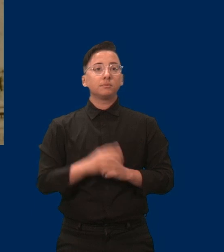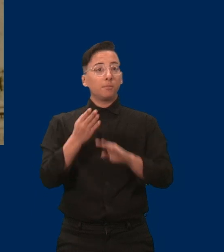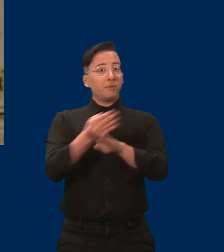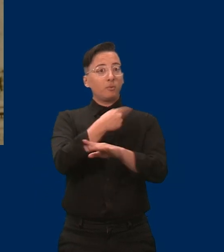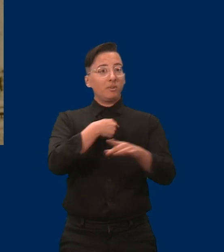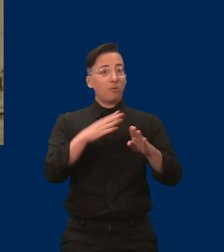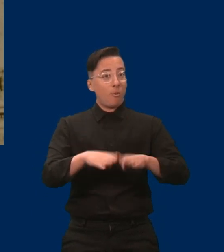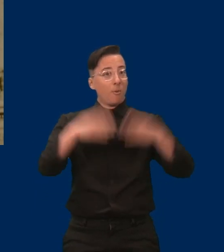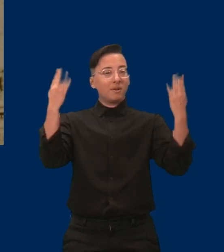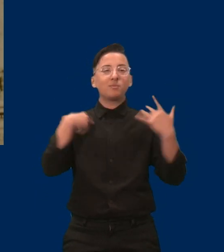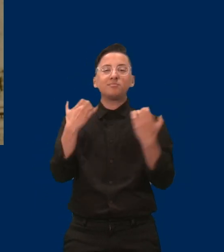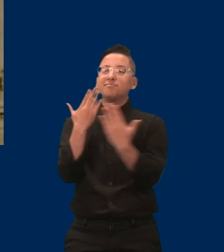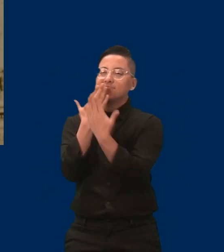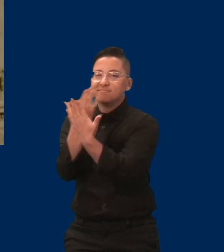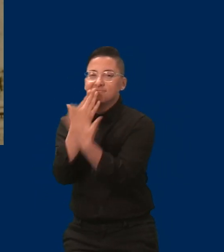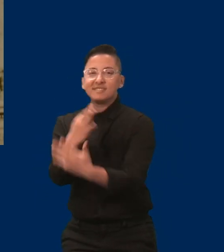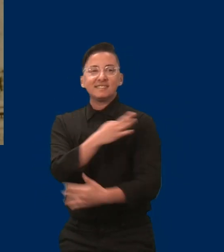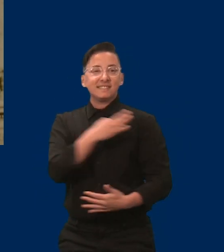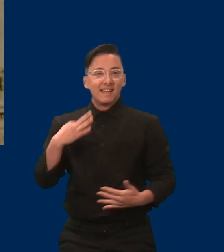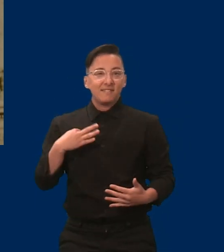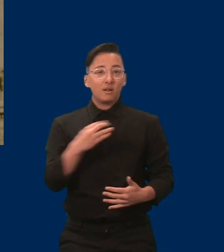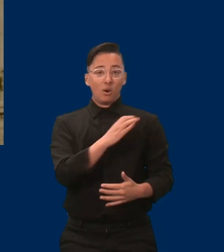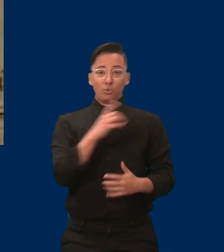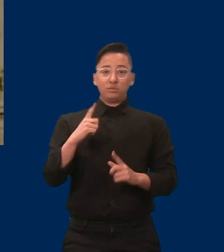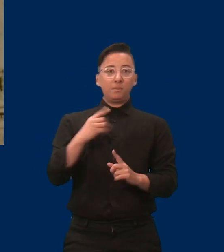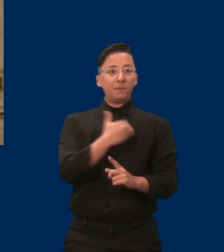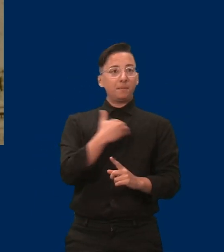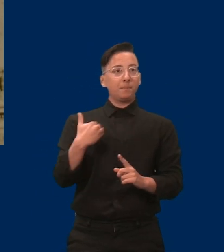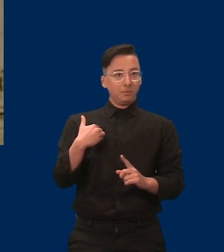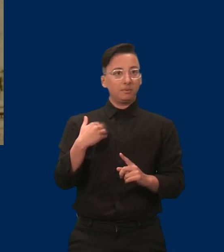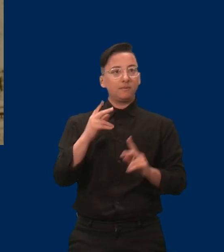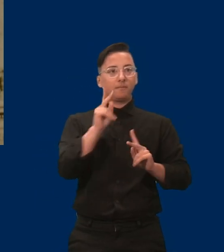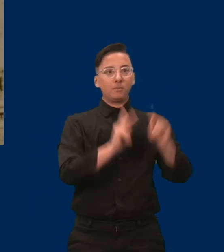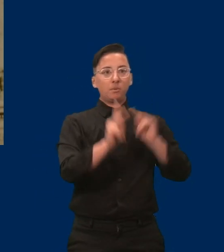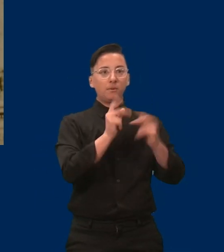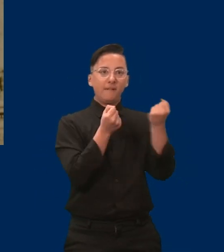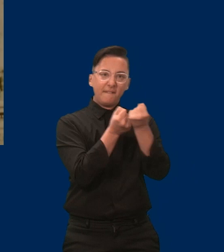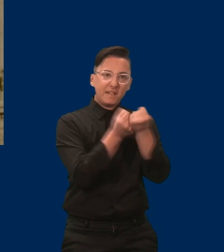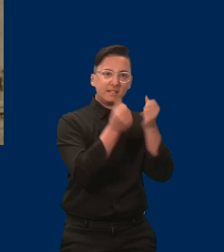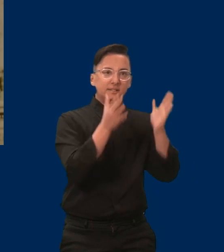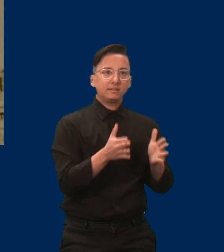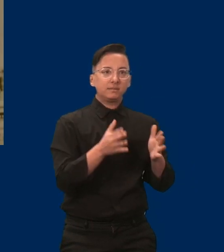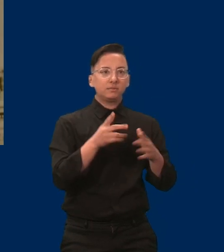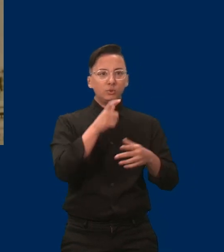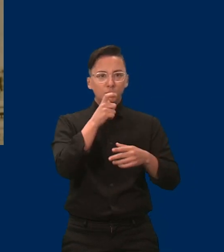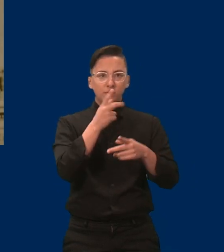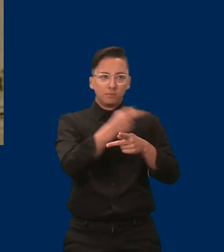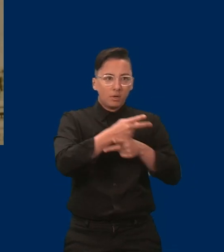our citizen advocates, our collaborative partners, our production team, our legislators,